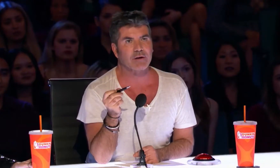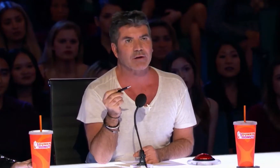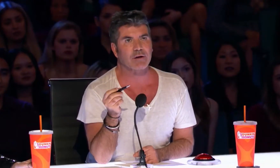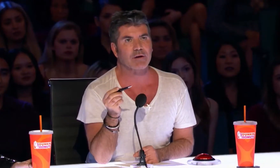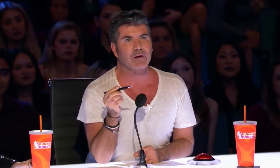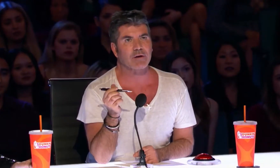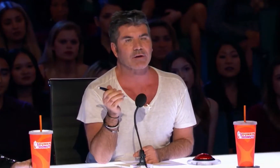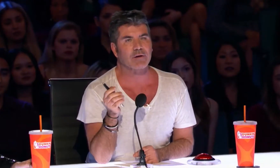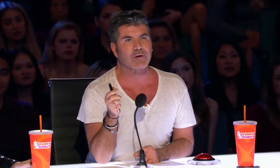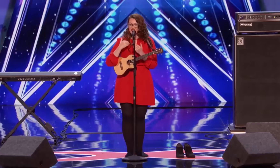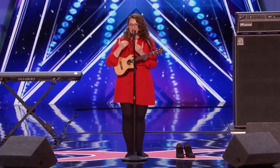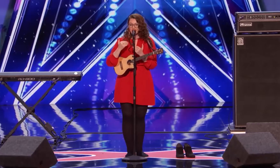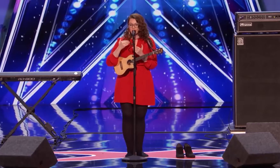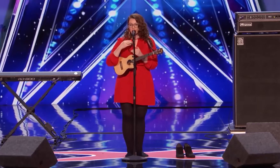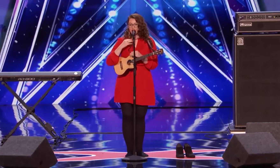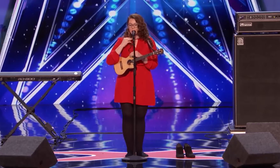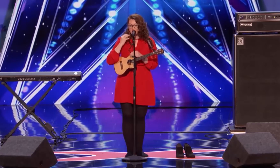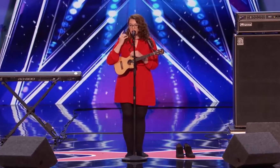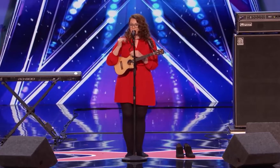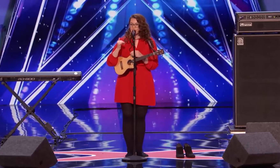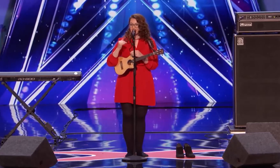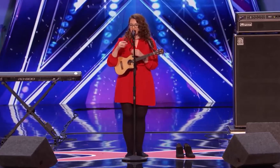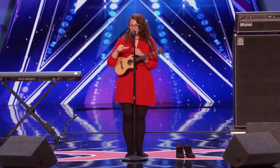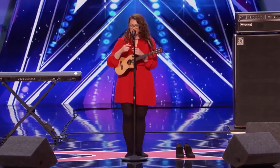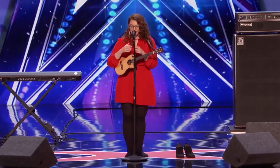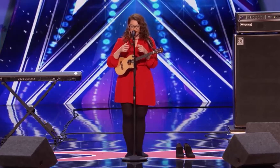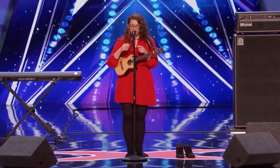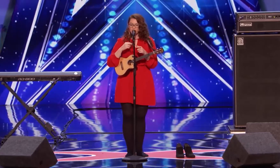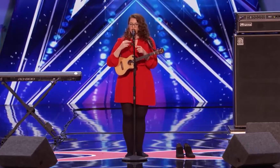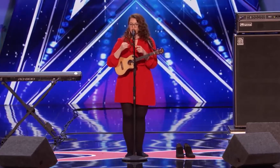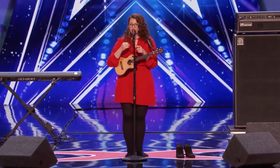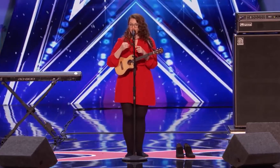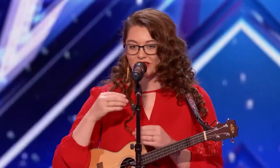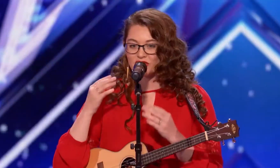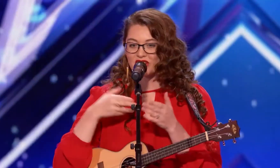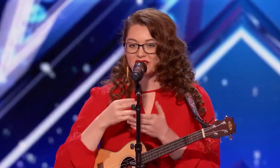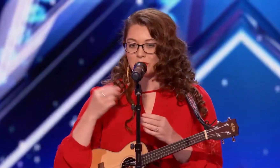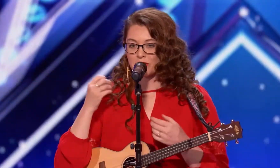back into singing with muscle memory, using visual tuners, and trusting my